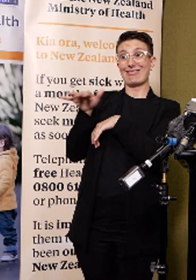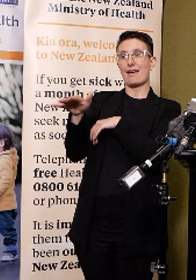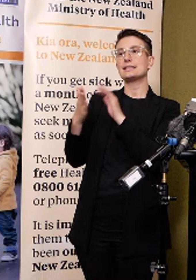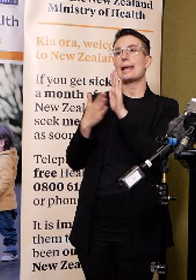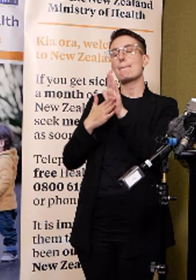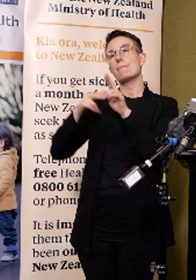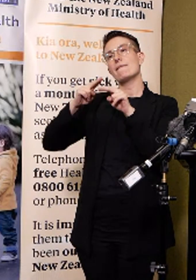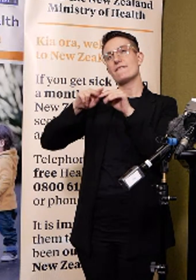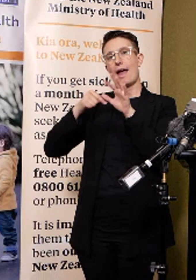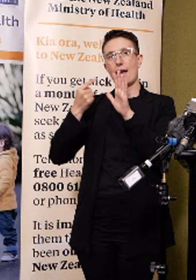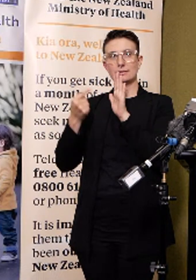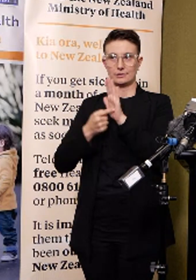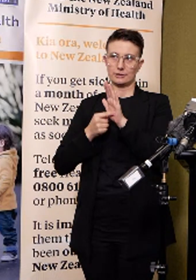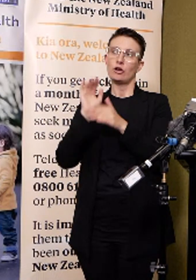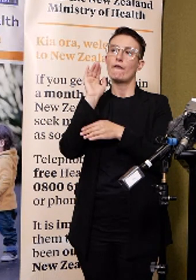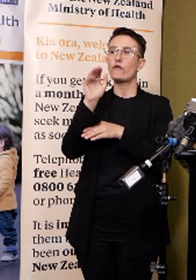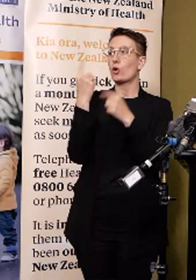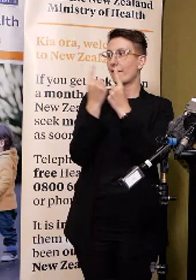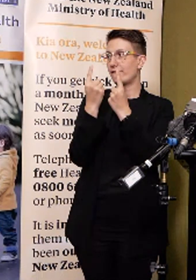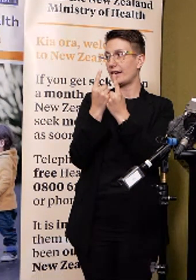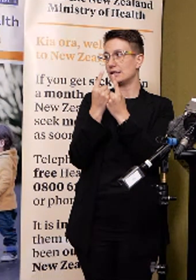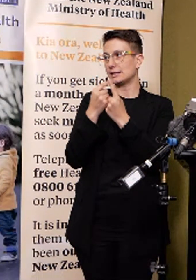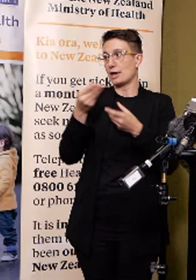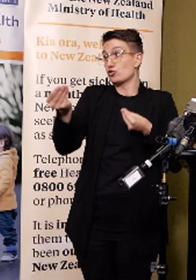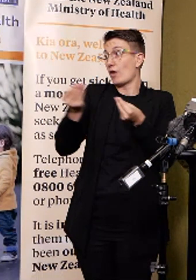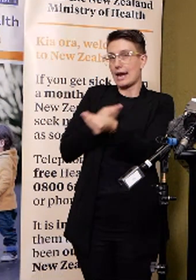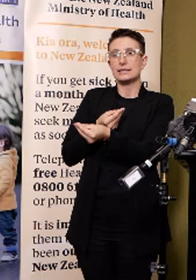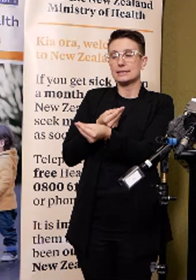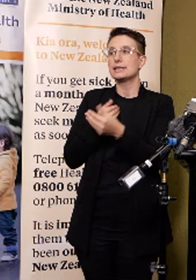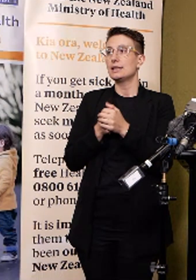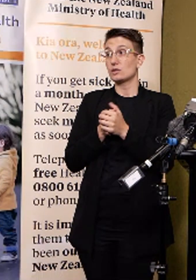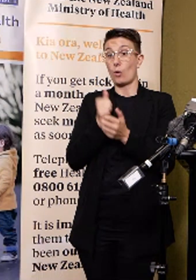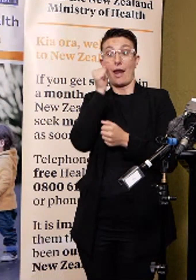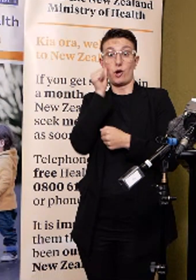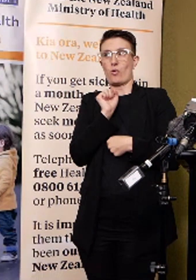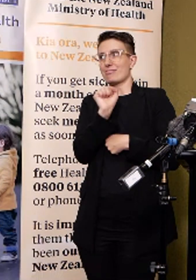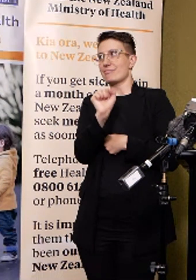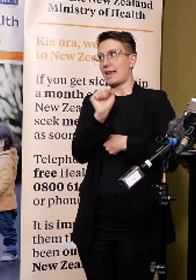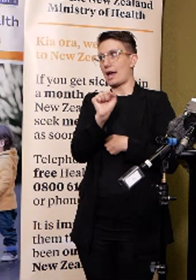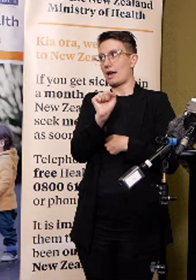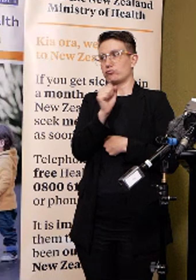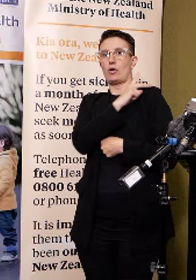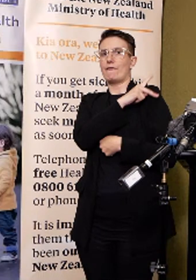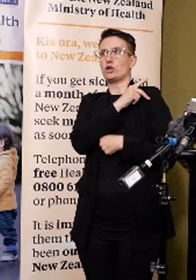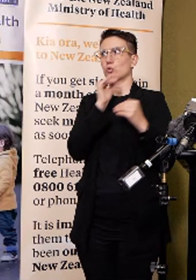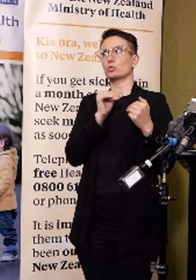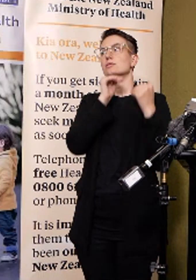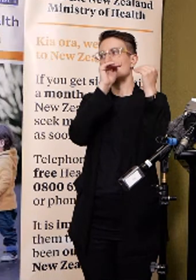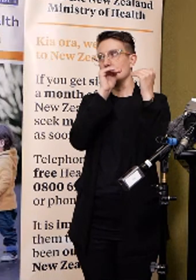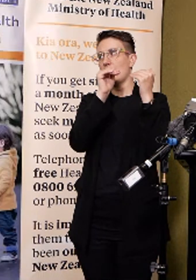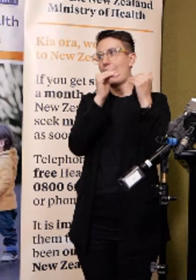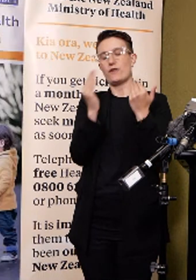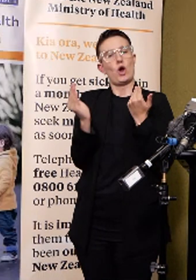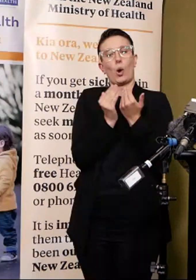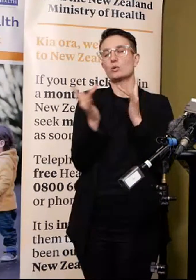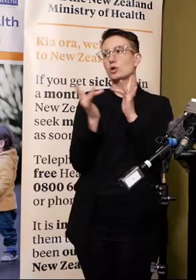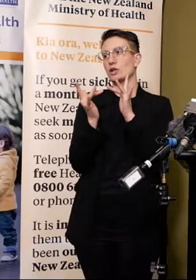And I know their consular folk there are in close contact with those who are in hospital, the two New Zealanders.